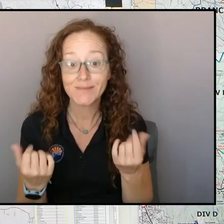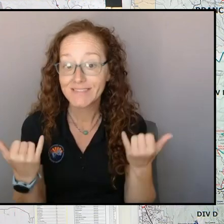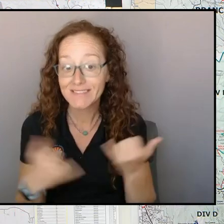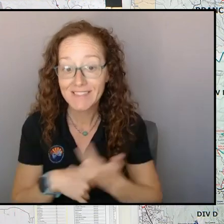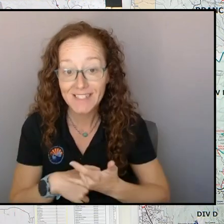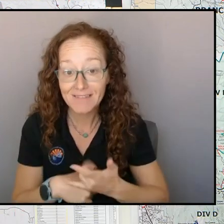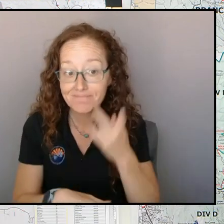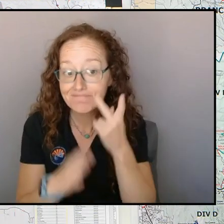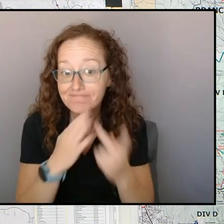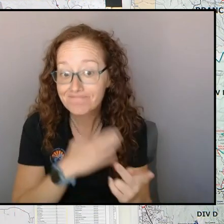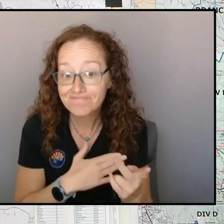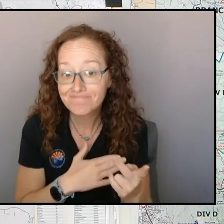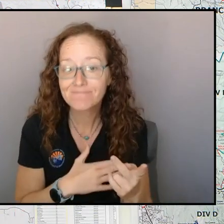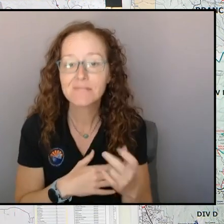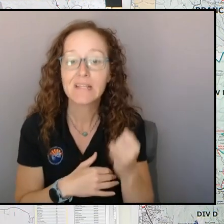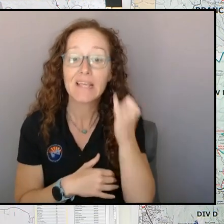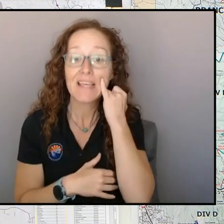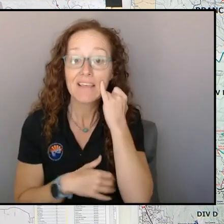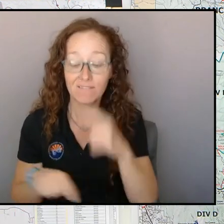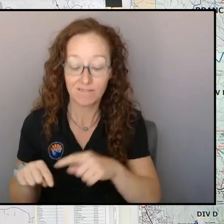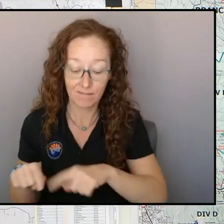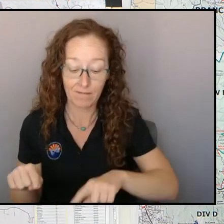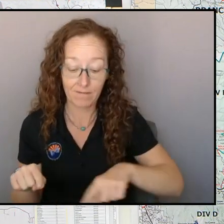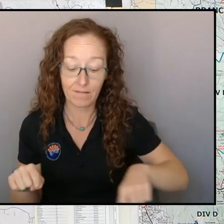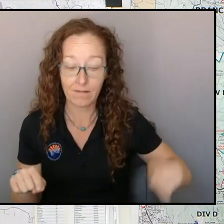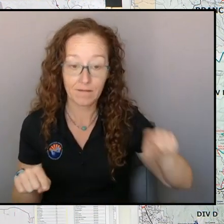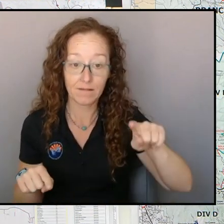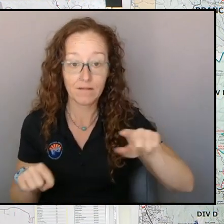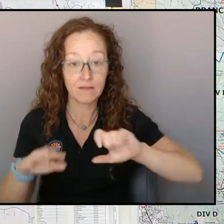you're down here, in the Southern Zone of the fire,